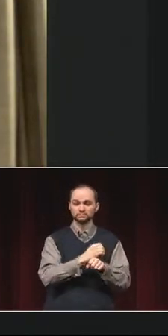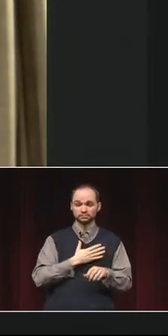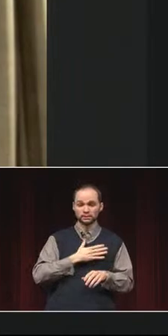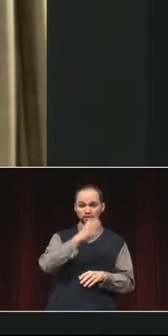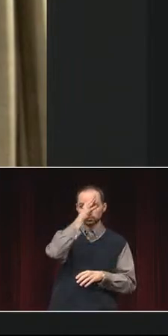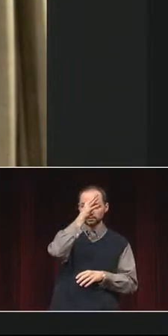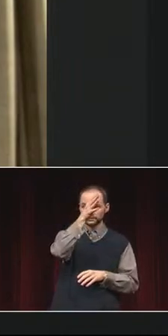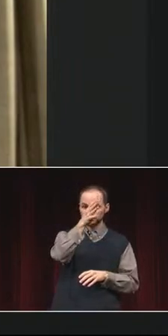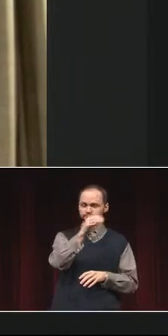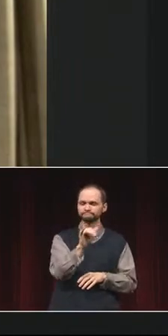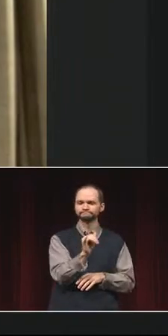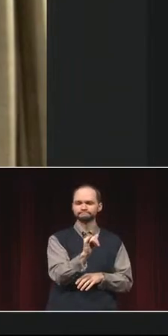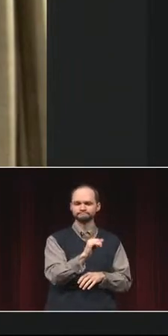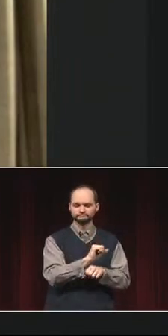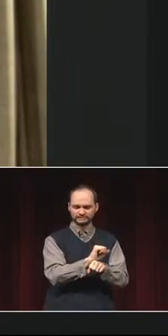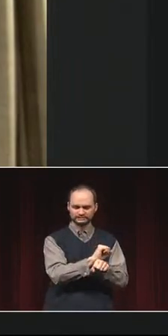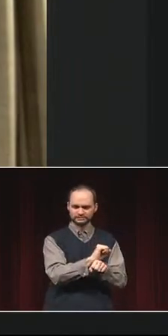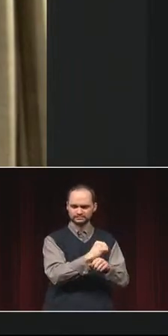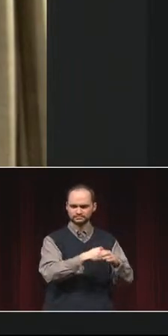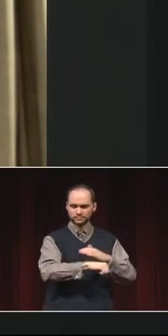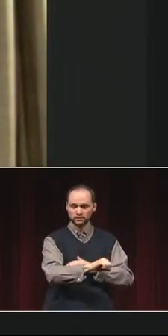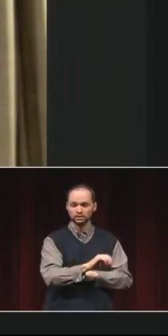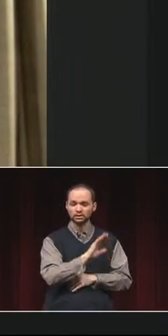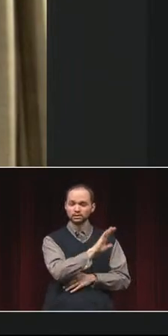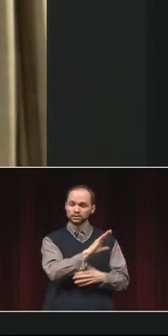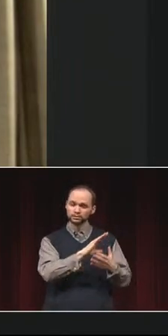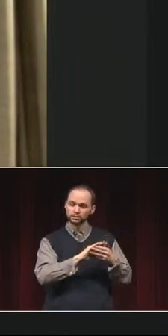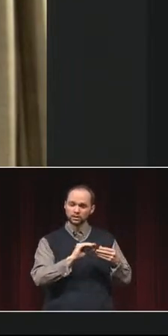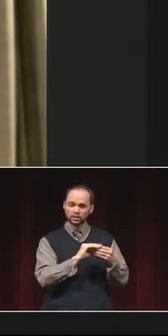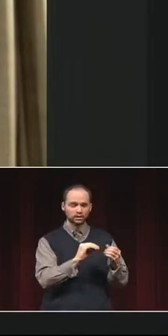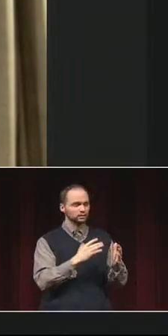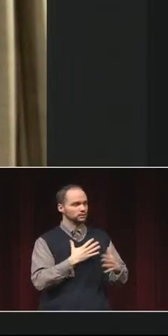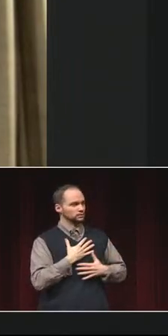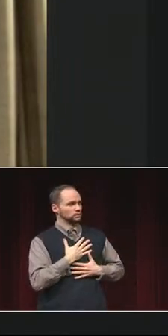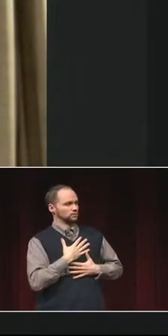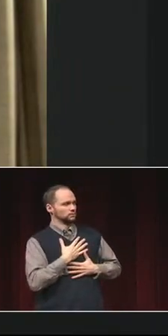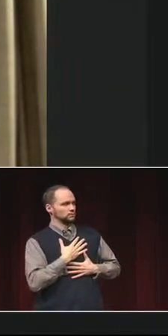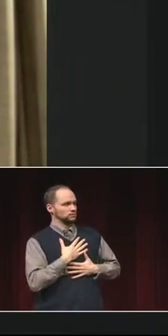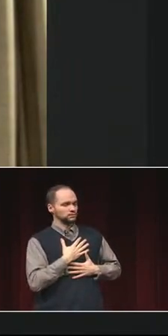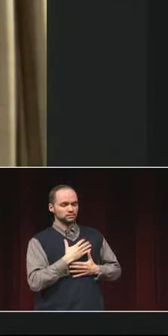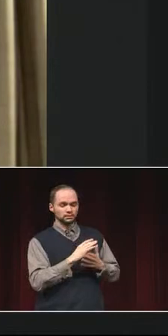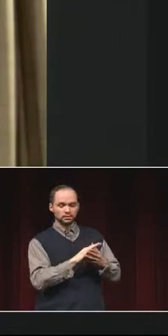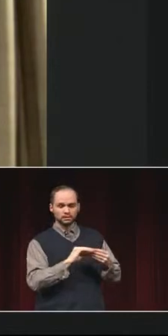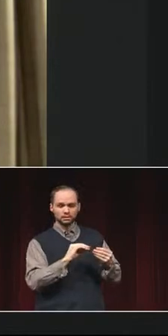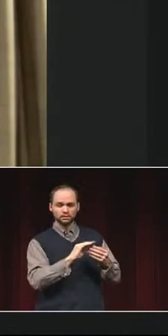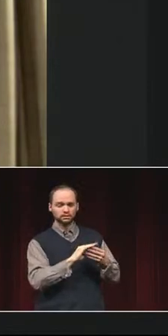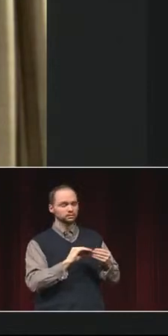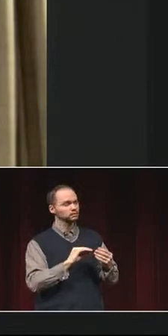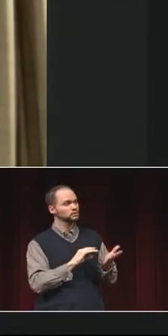And the horrific stories that she shared with me made me realize that even though slavery